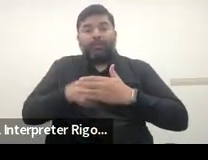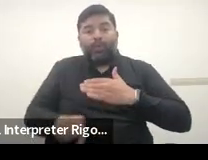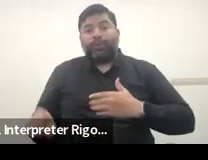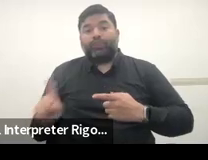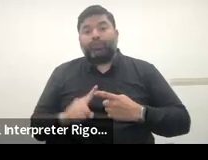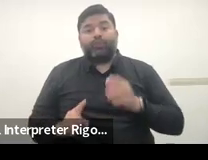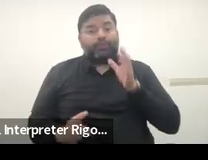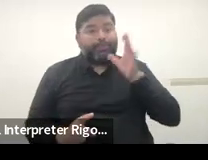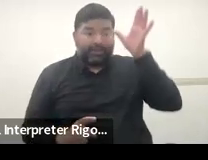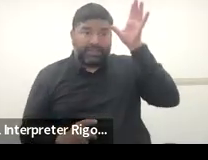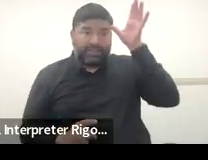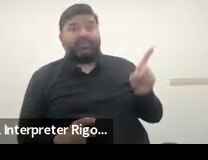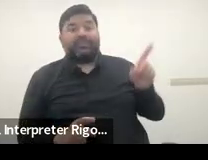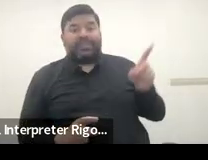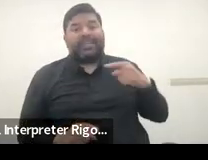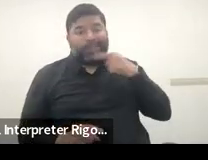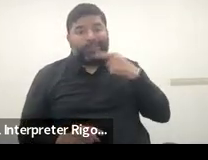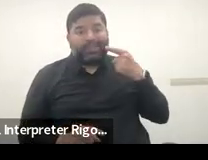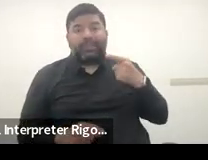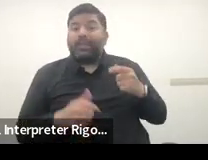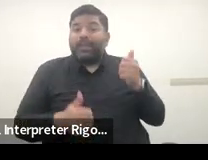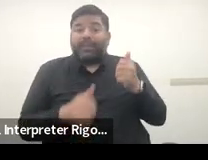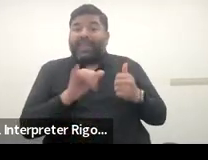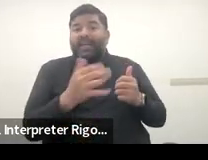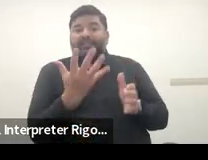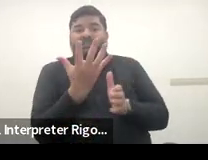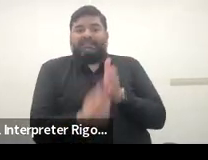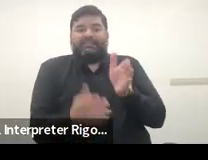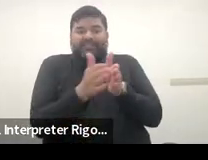that's created where parents don't really know a sign language and that's the primary language